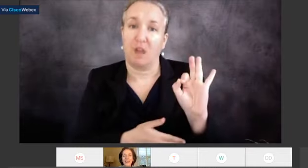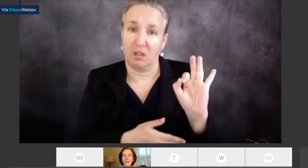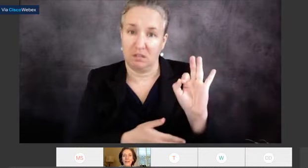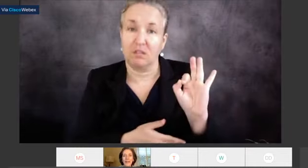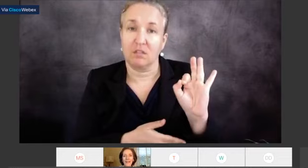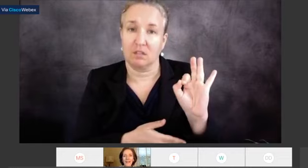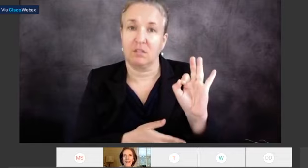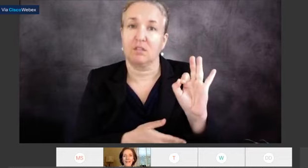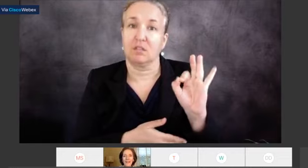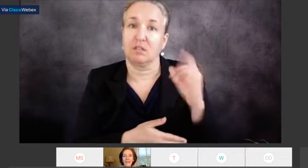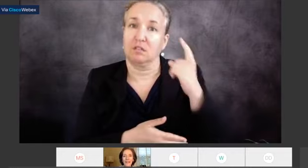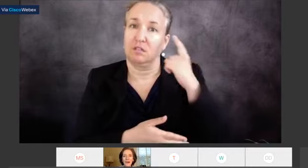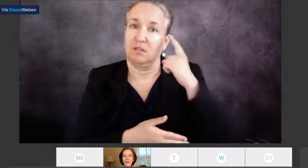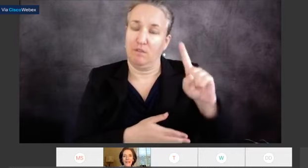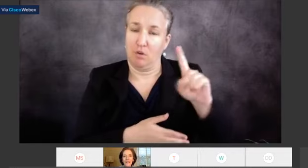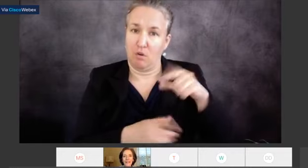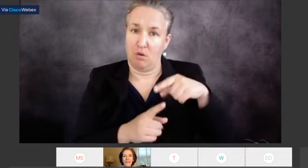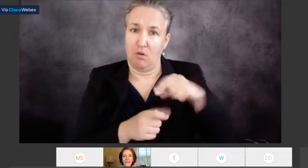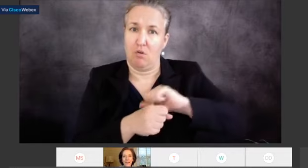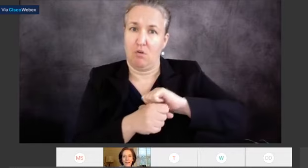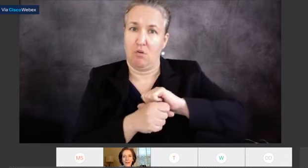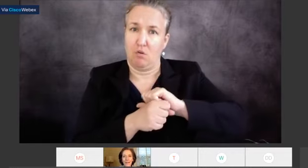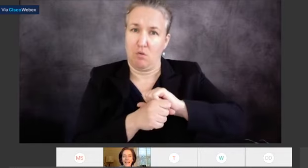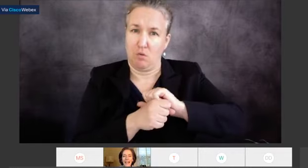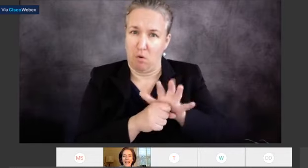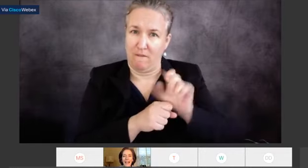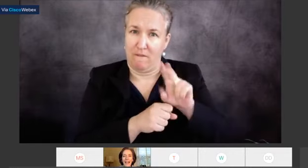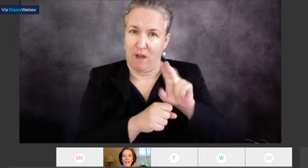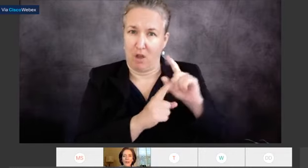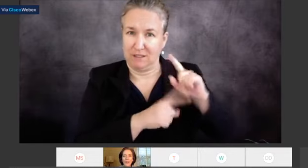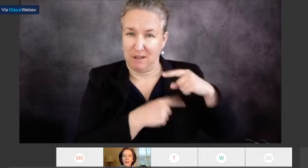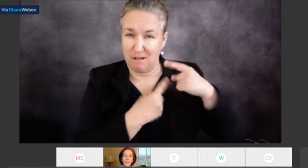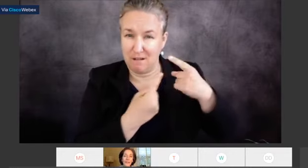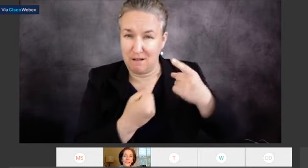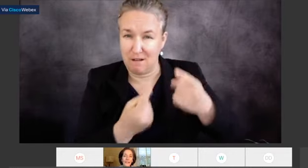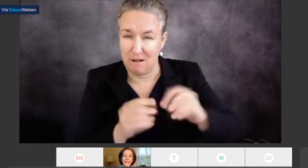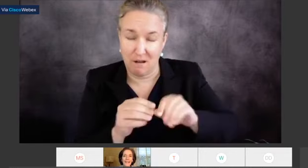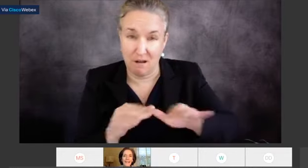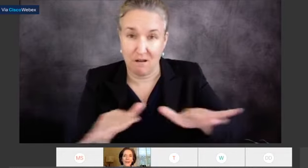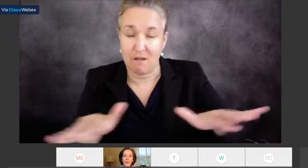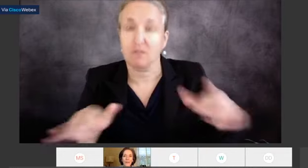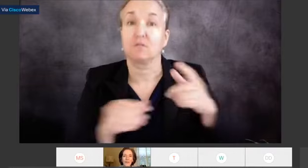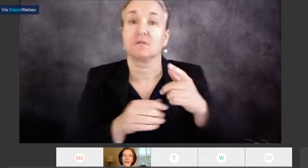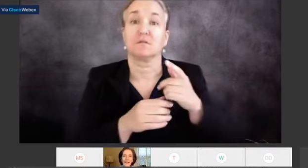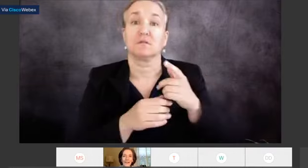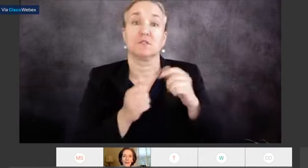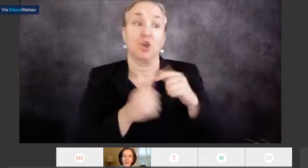our fight against the covid19 virus and week 13 in the green phase here in